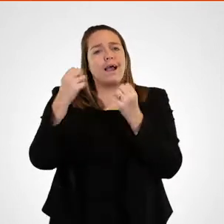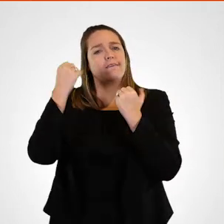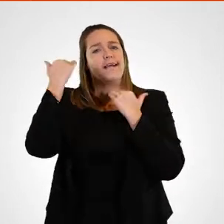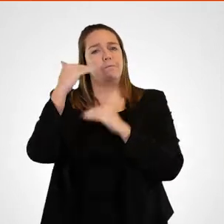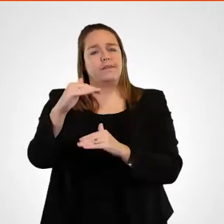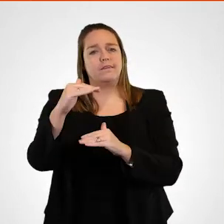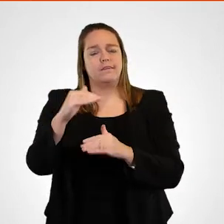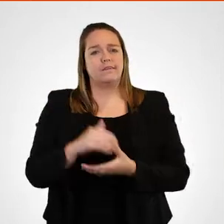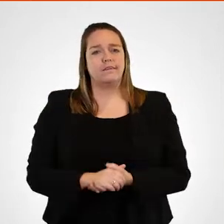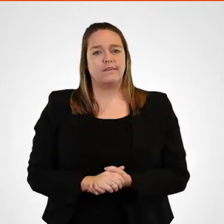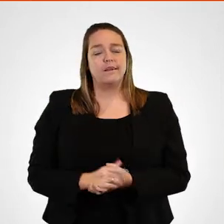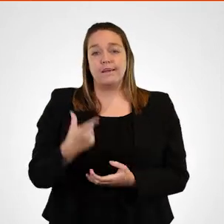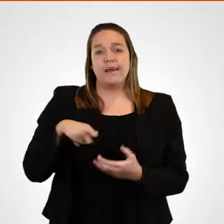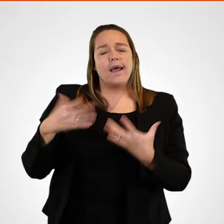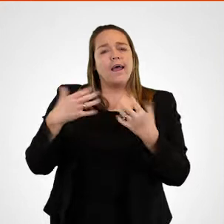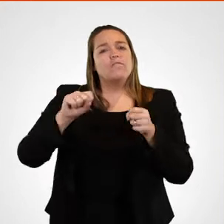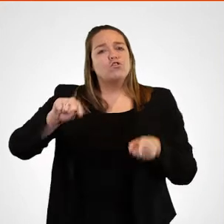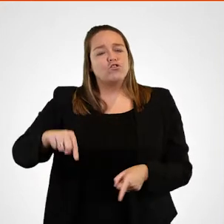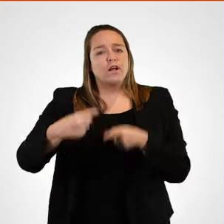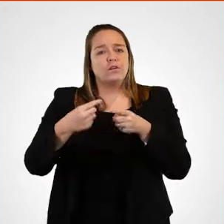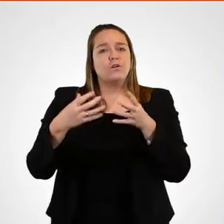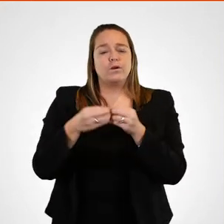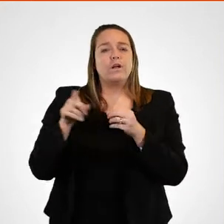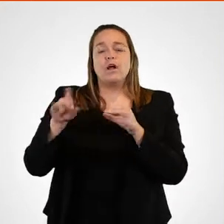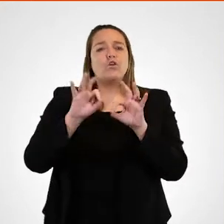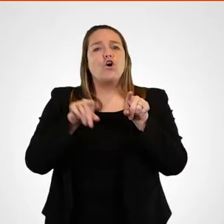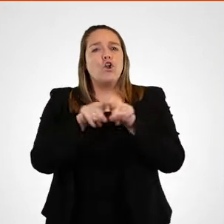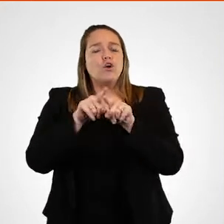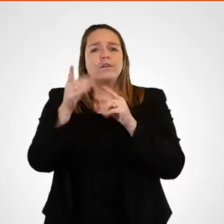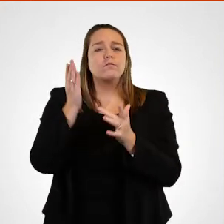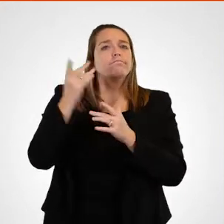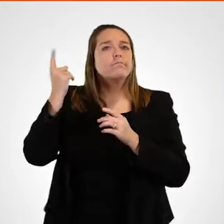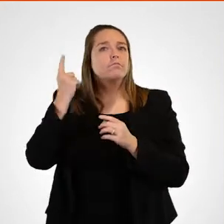because of the challenges they have of learning incidentally.